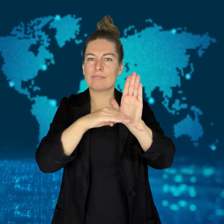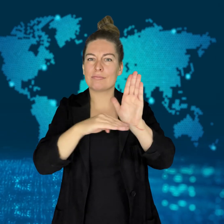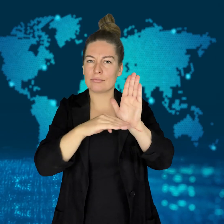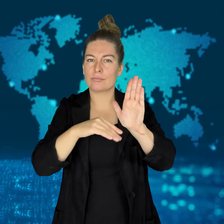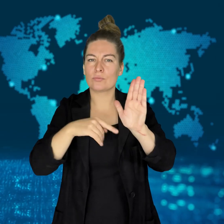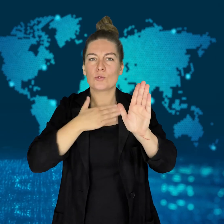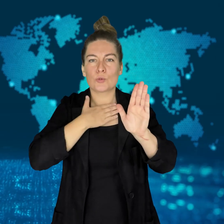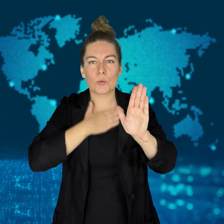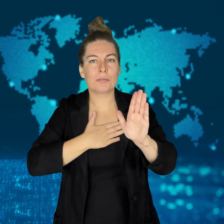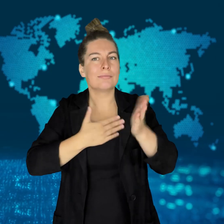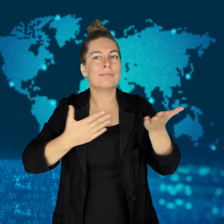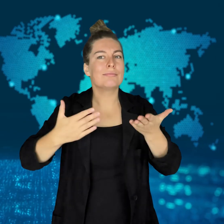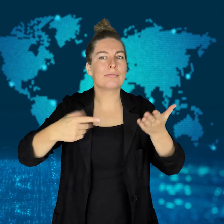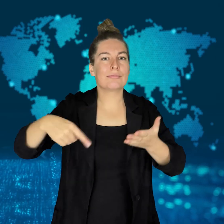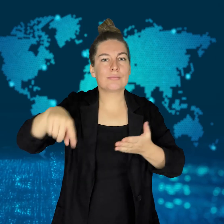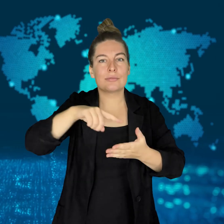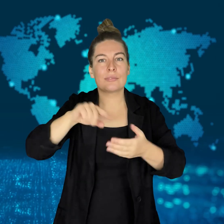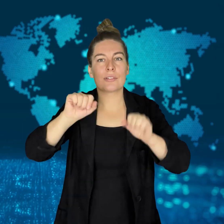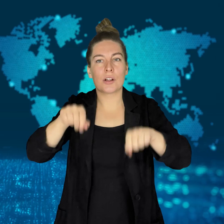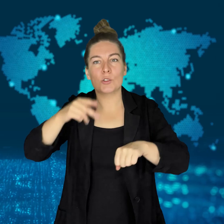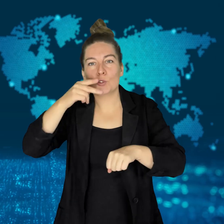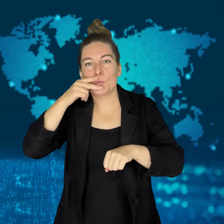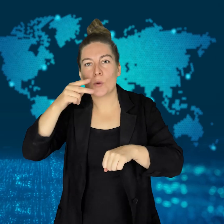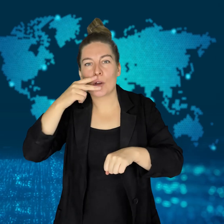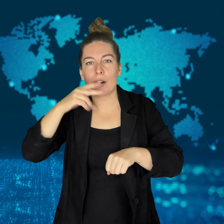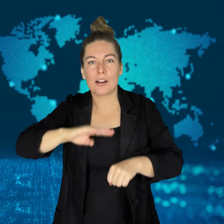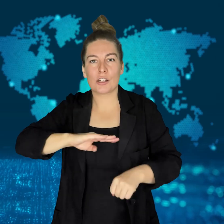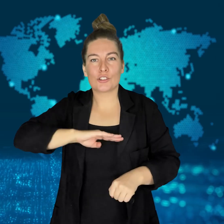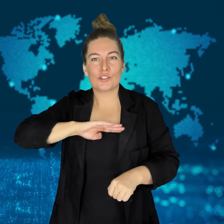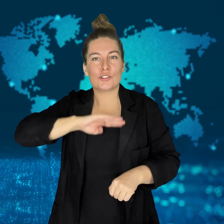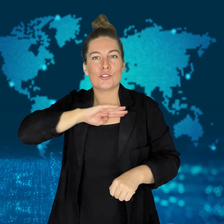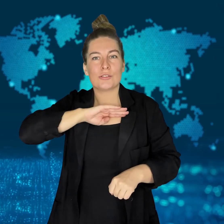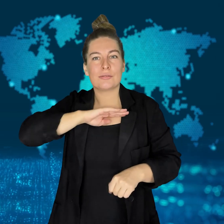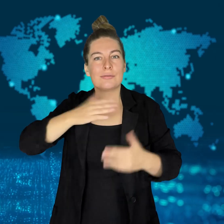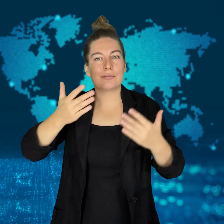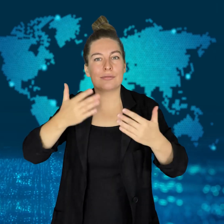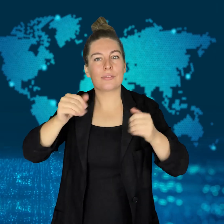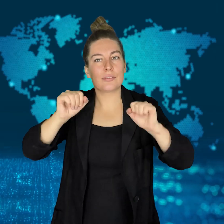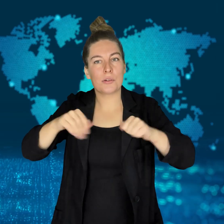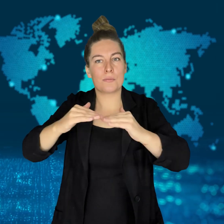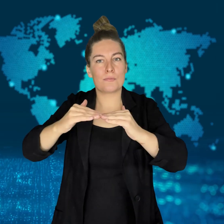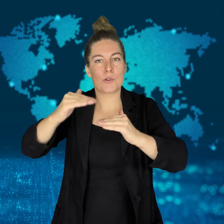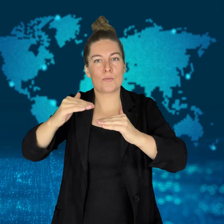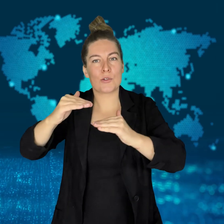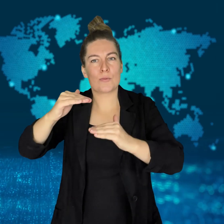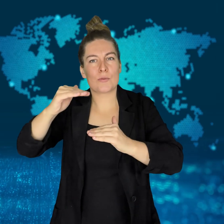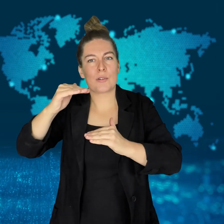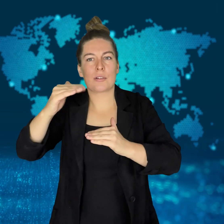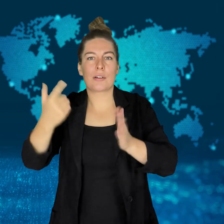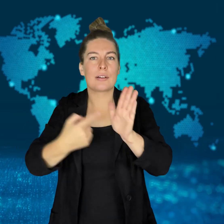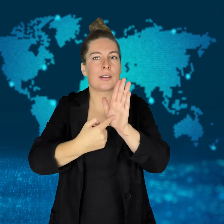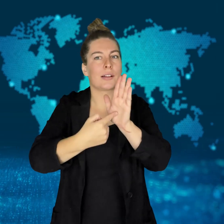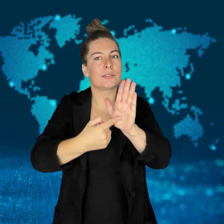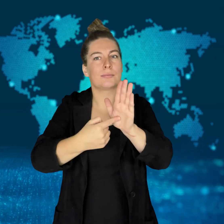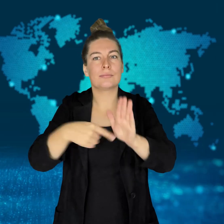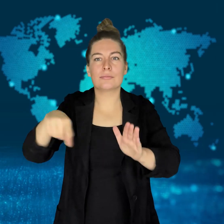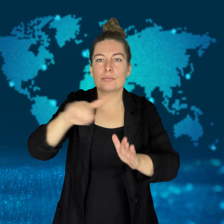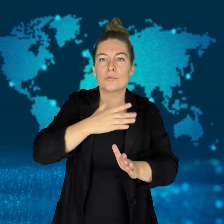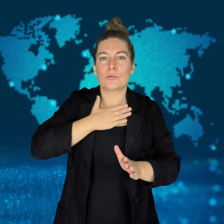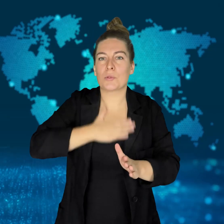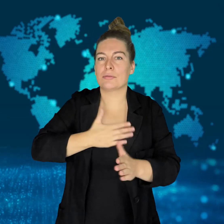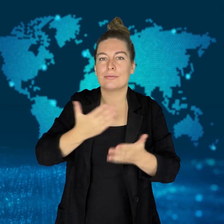In 2022, New Zealand introduced legislation that would slowly increase the smoking age.